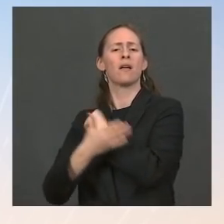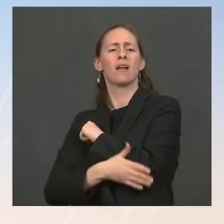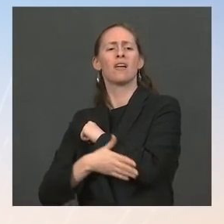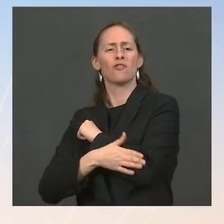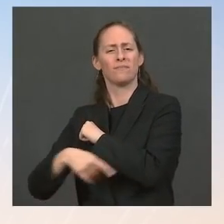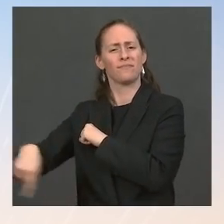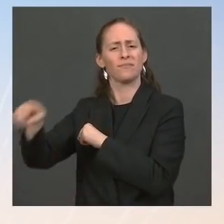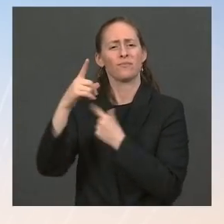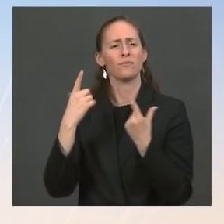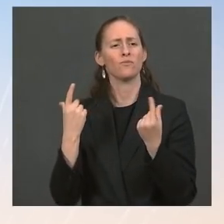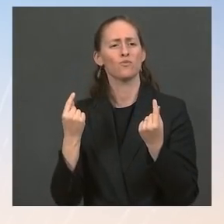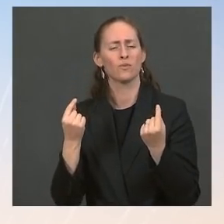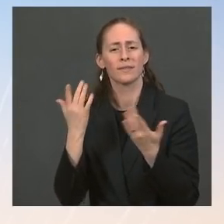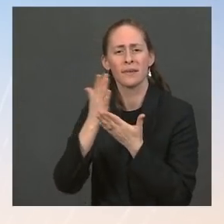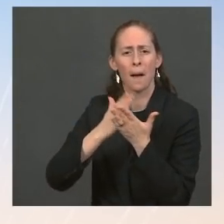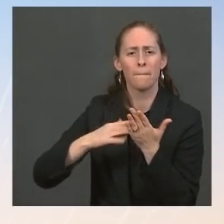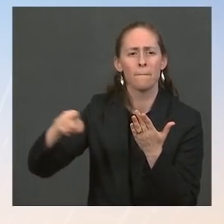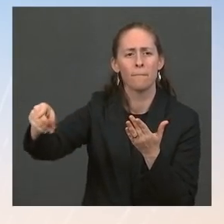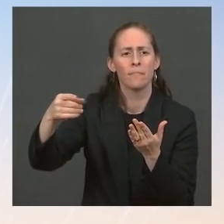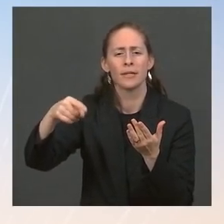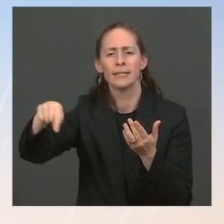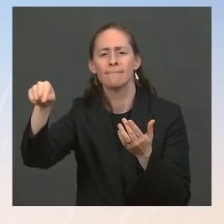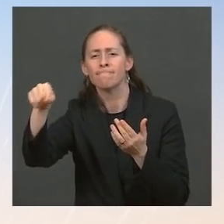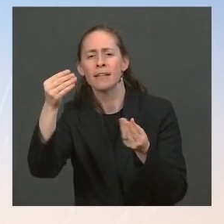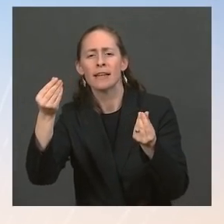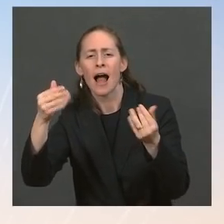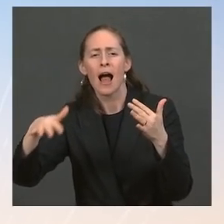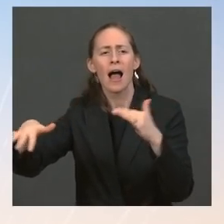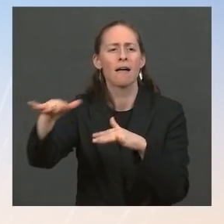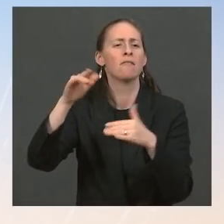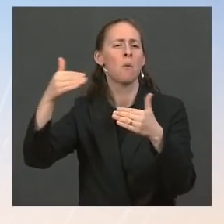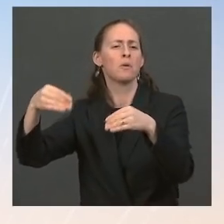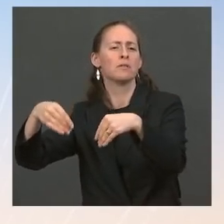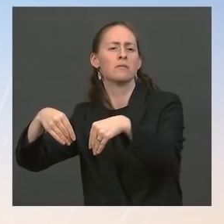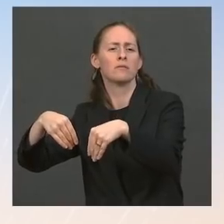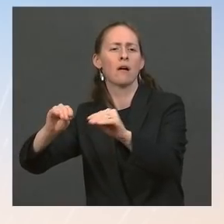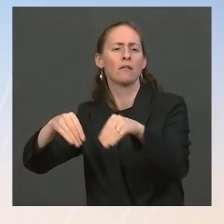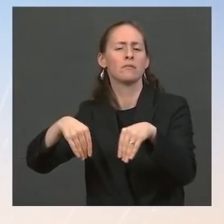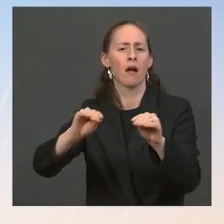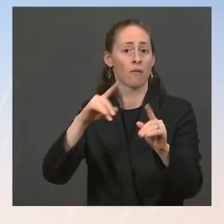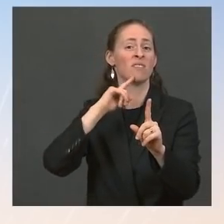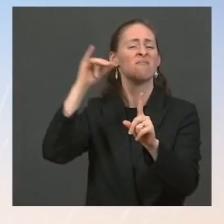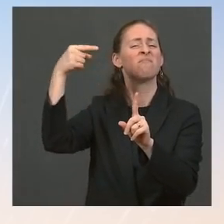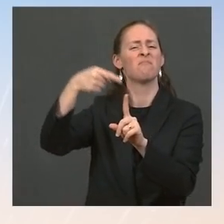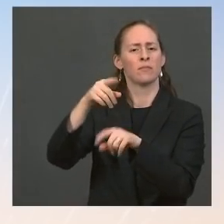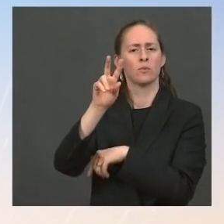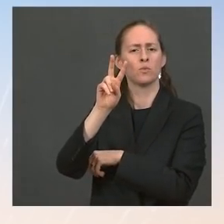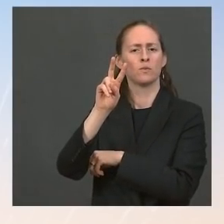what Andrea is referring to in terms of putting up a bunch of lease sales -- oil and gas lease sales.